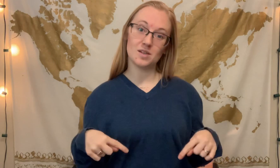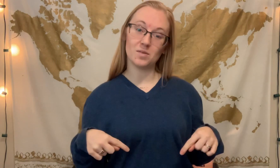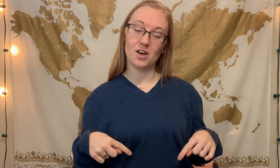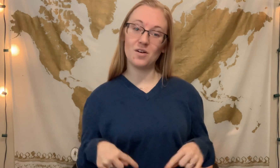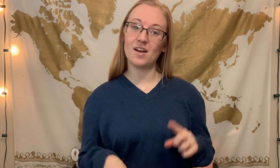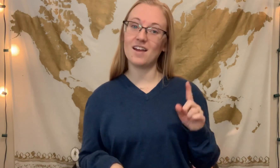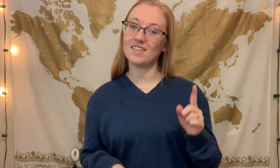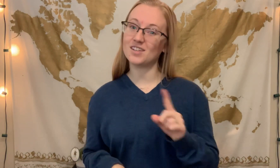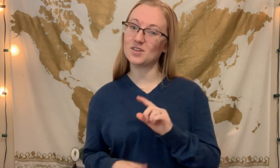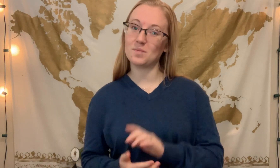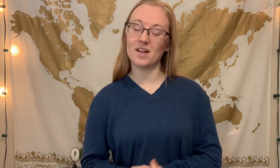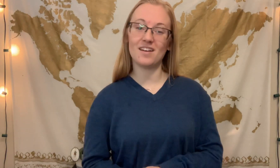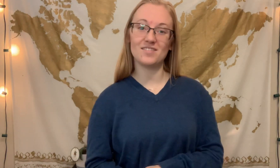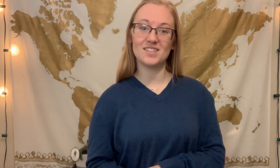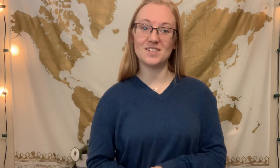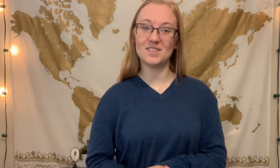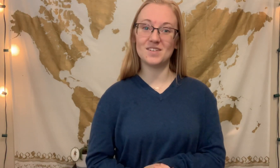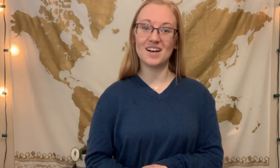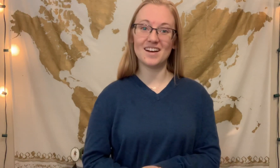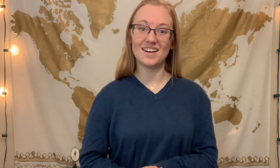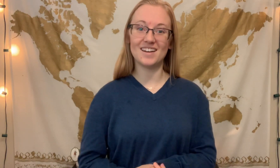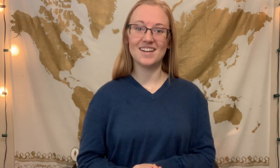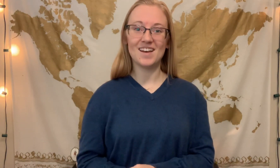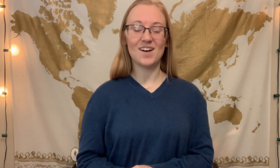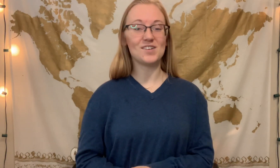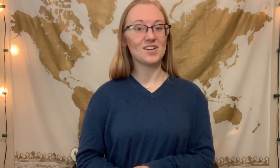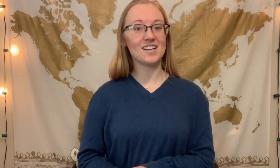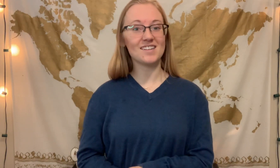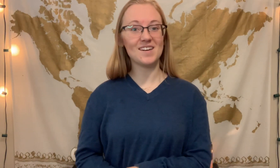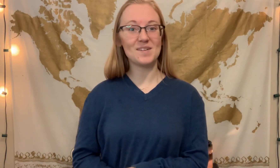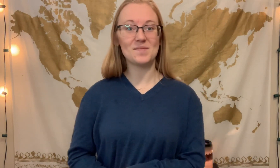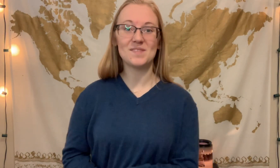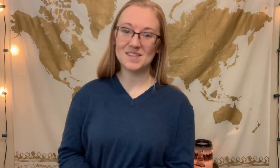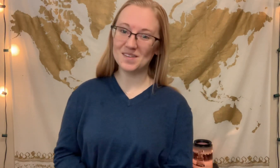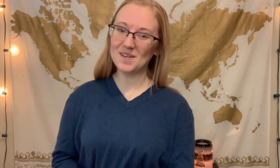it below and then show up live to our training. later see you then!